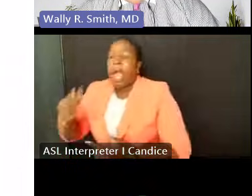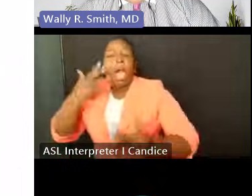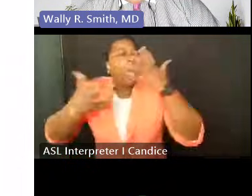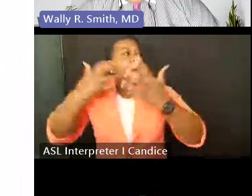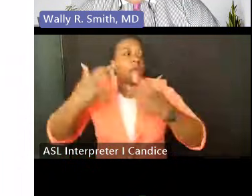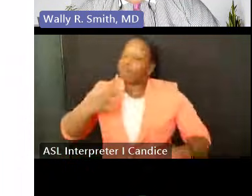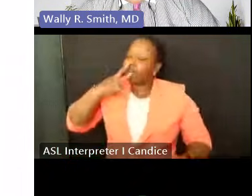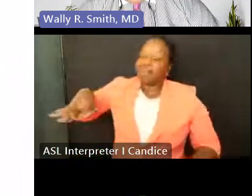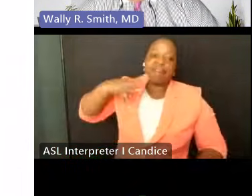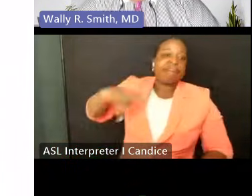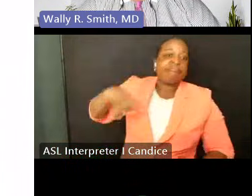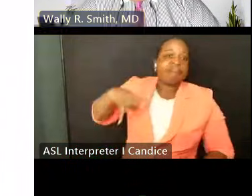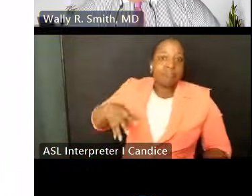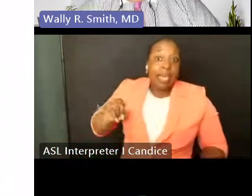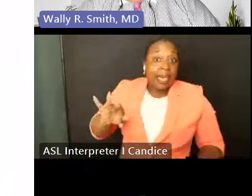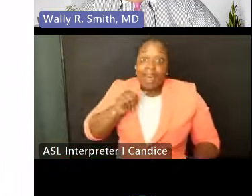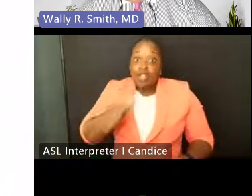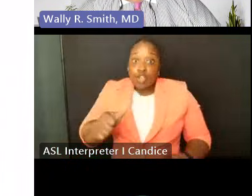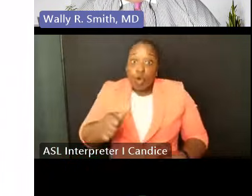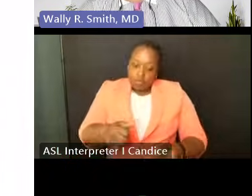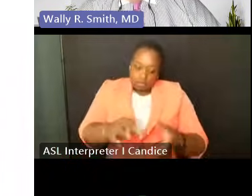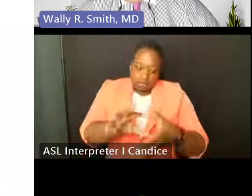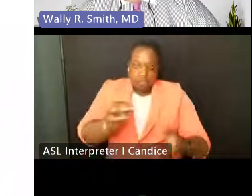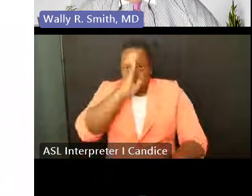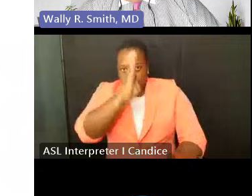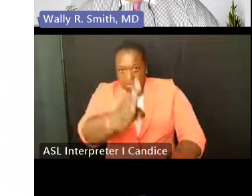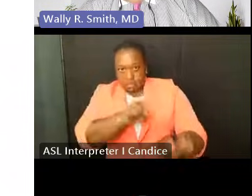I'm not going to be trusted. Now that's not enough to earn